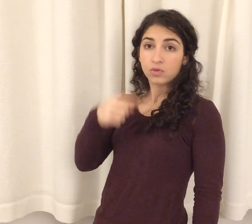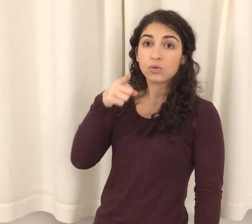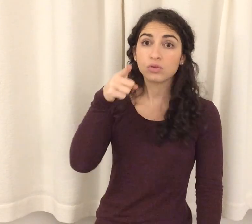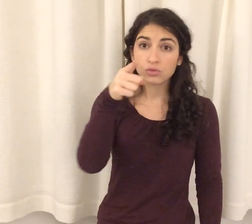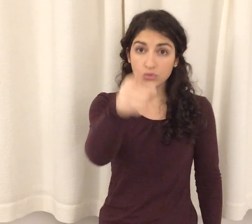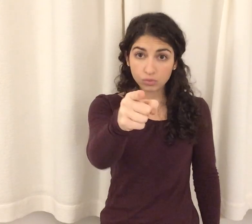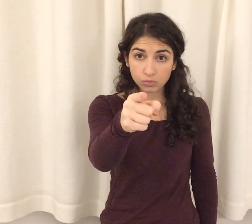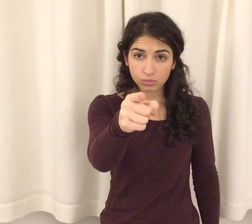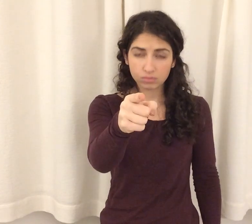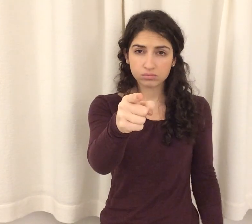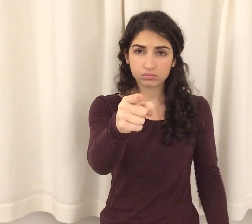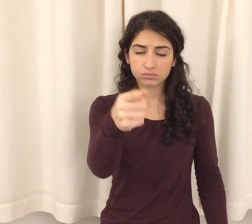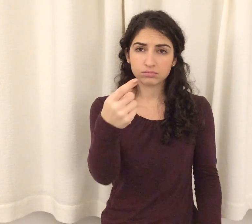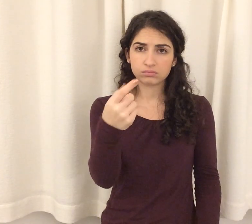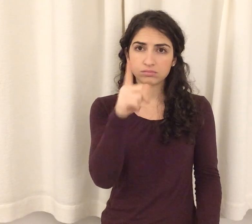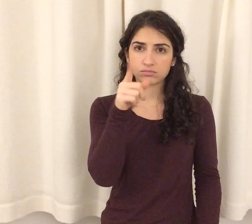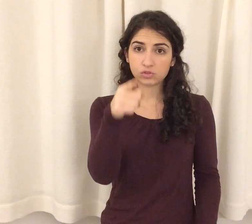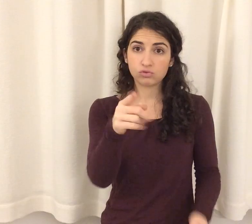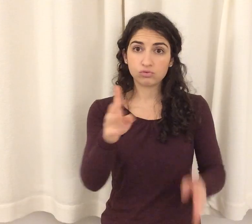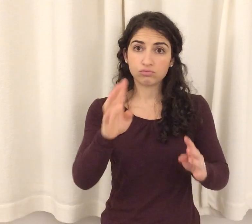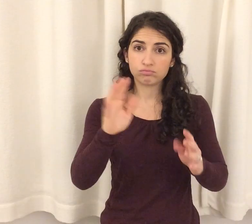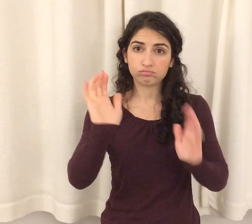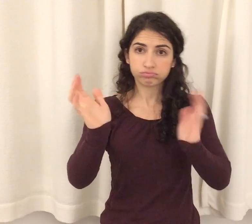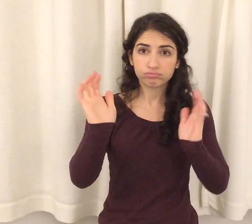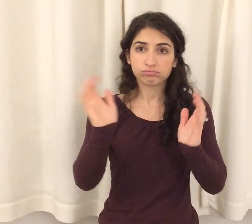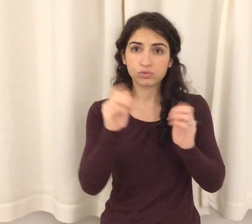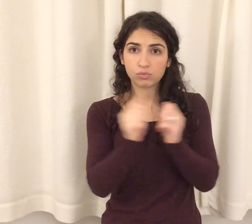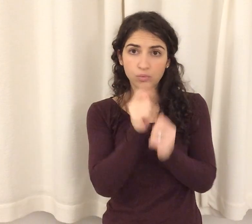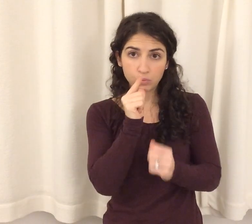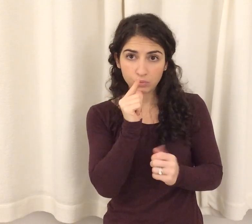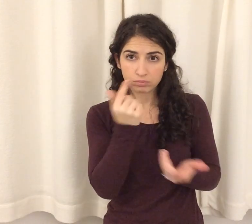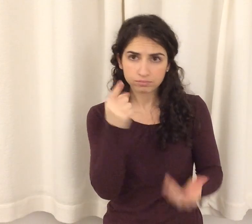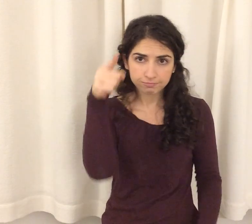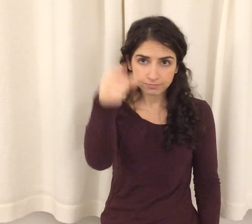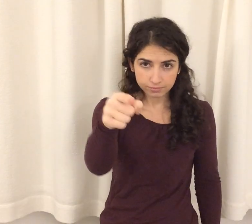myself. "You", point out the person you're talking to.